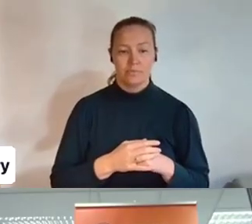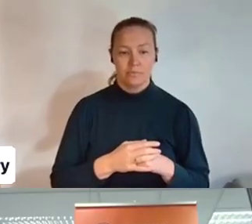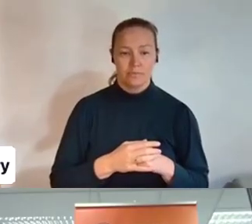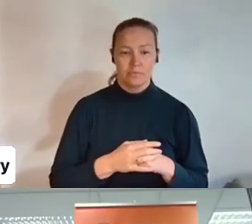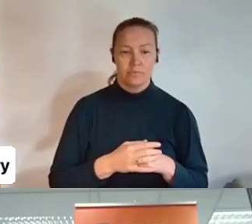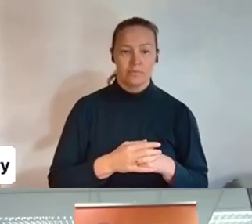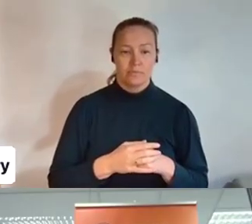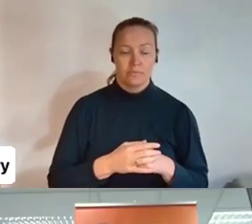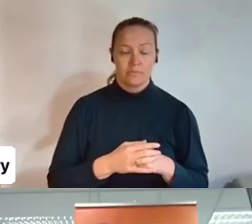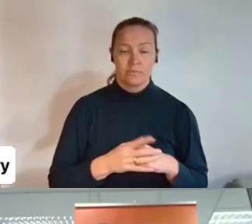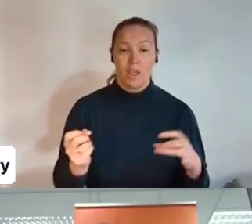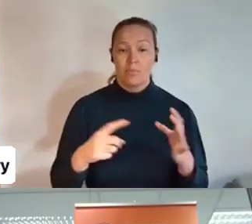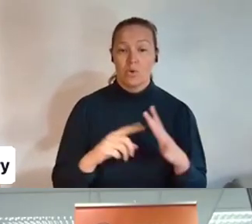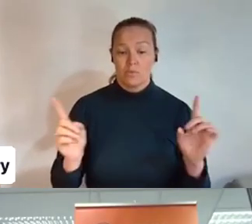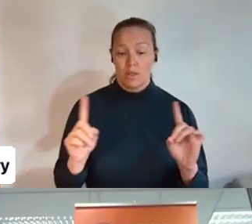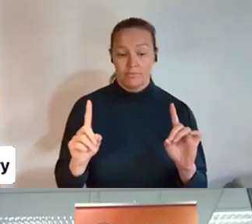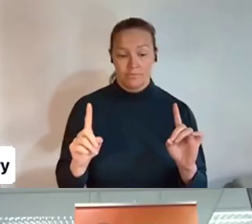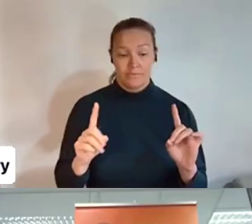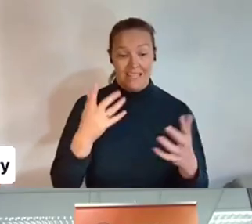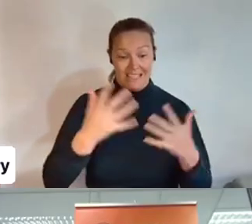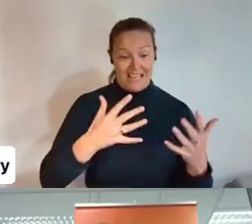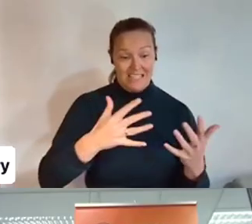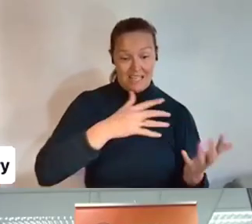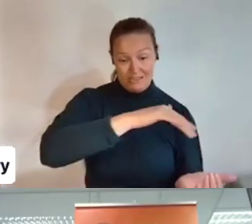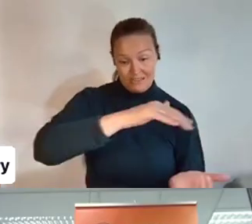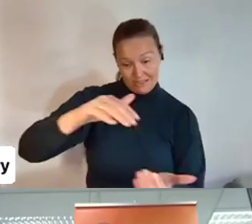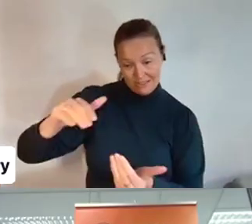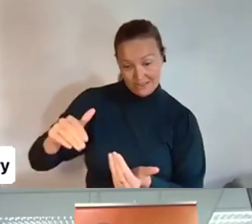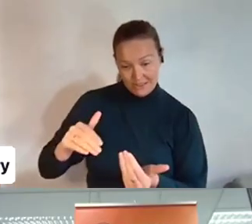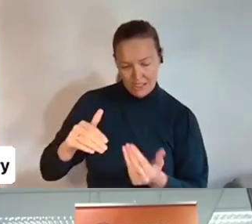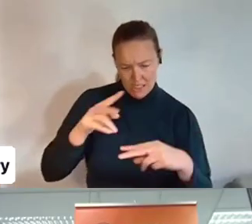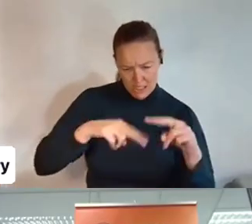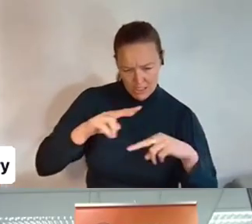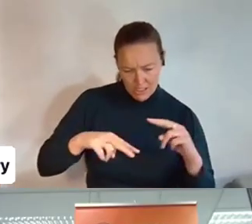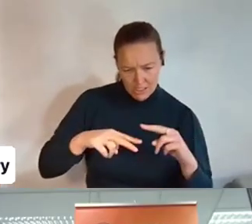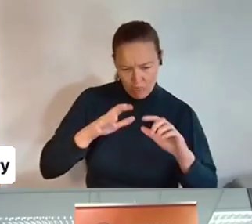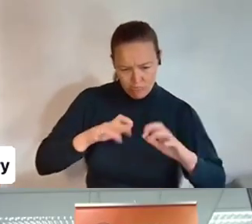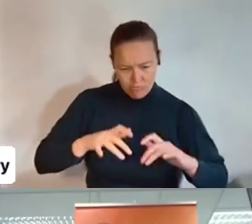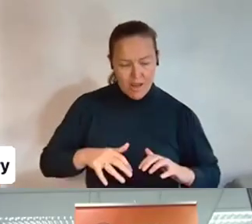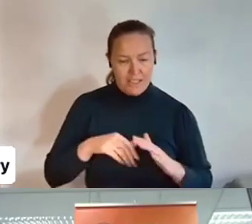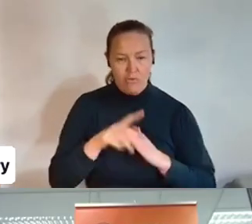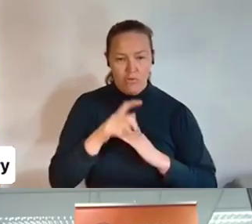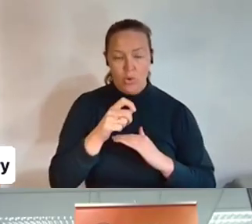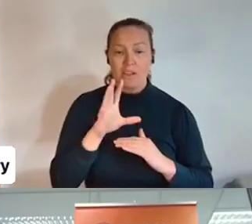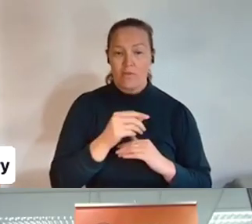all the data we collect, analyse and write into reports is by us, an independent, diverse,